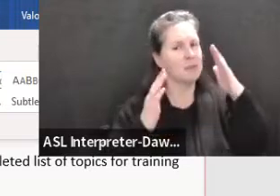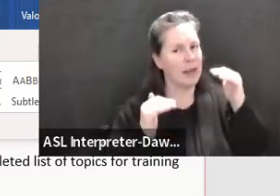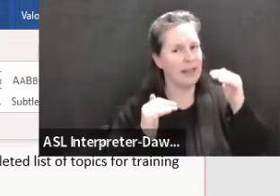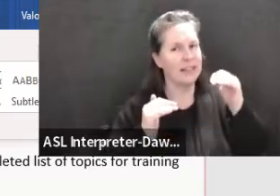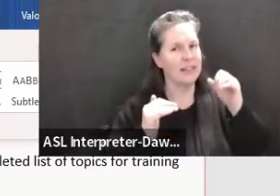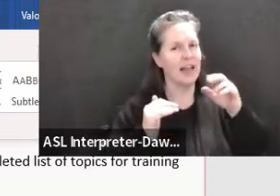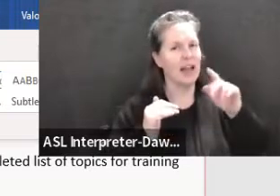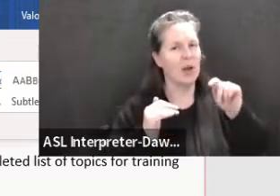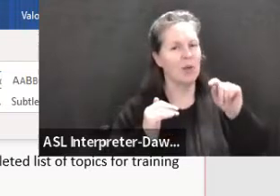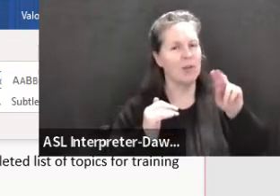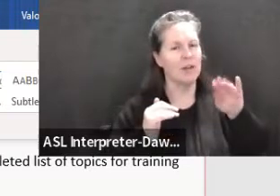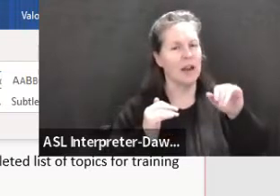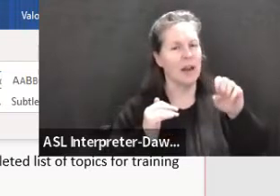so it can work for that.